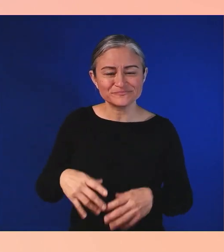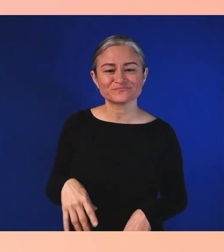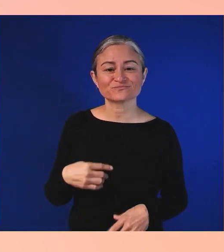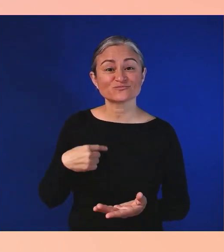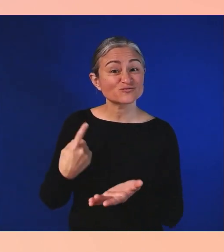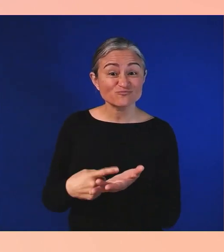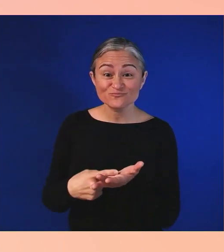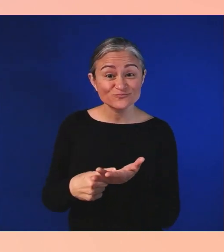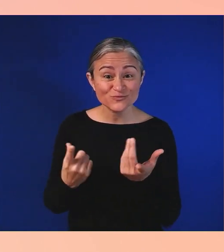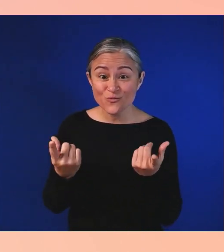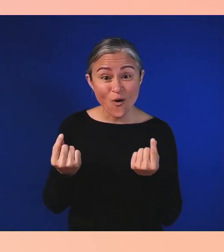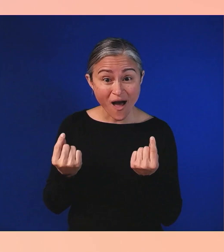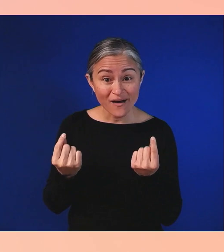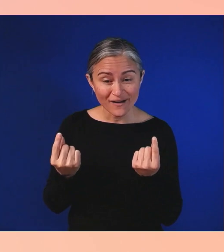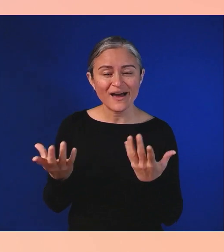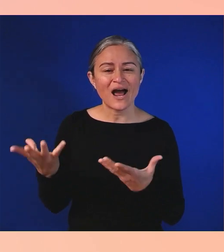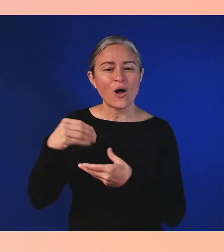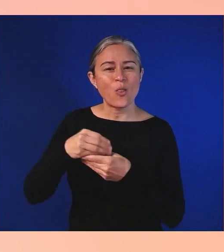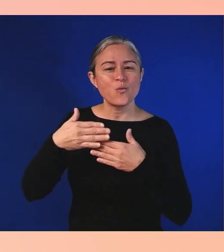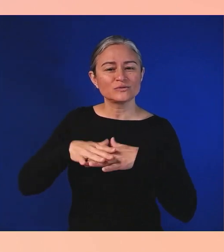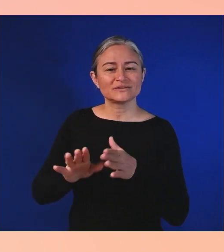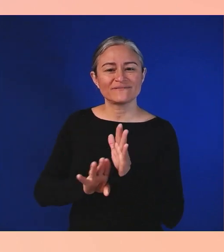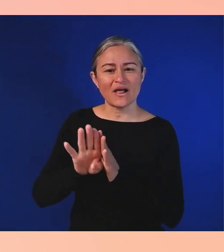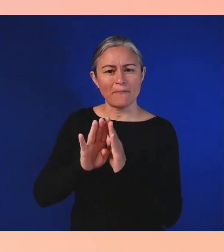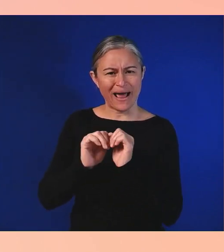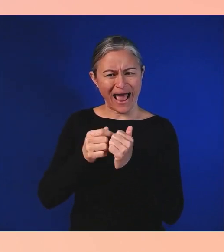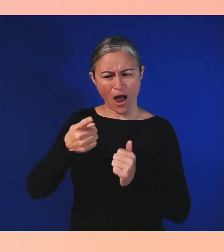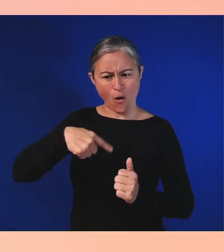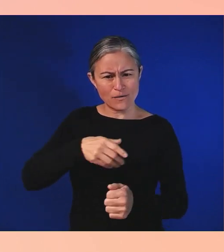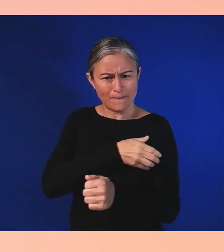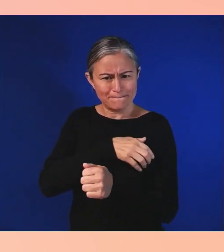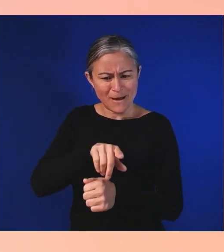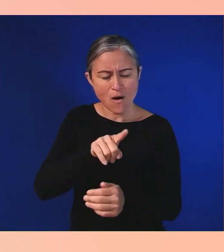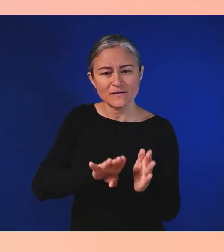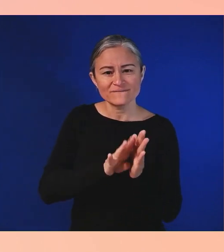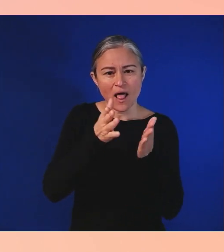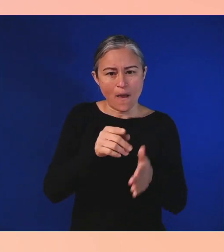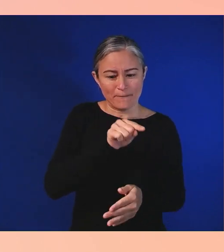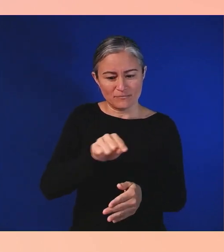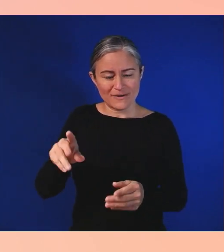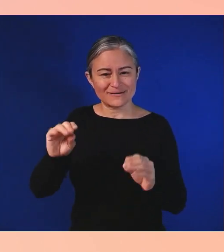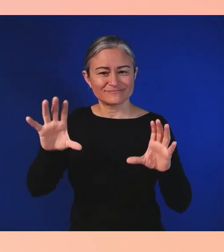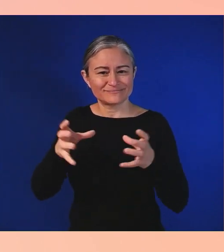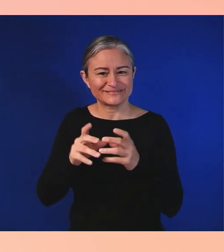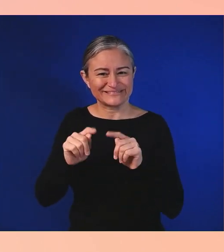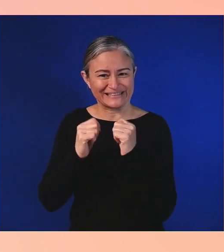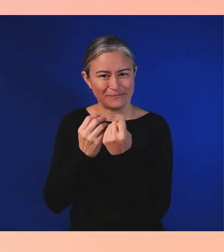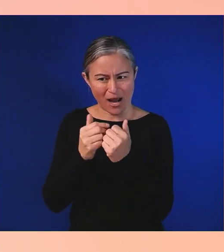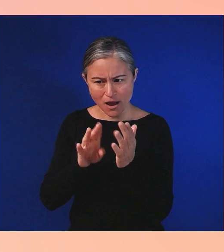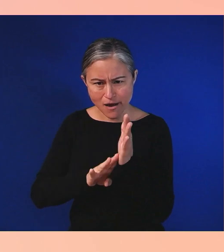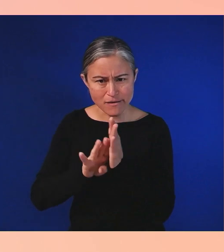and their teams to achieve more. We've got a bunch of new tools and features I'm excited to showcase, but before we get started,